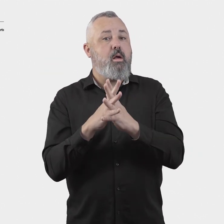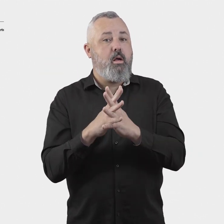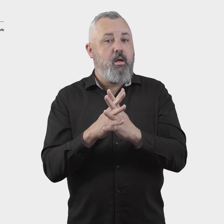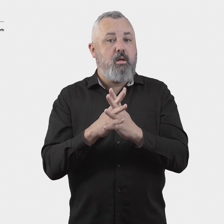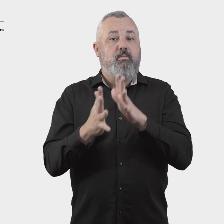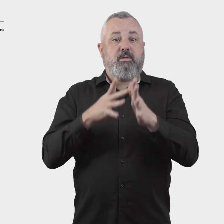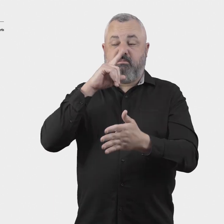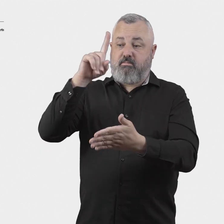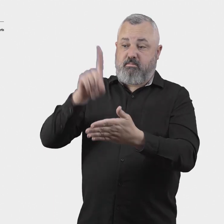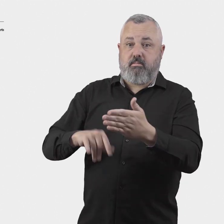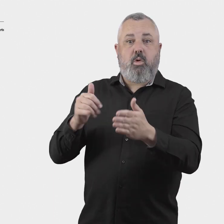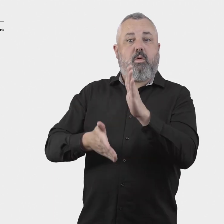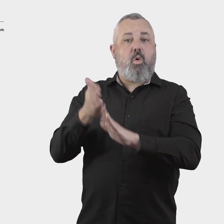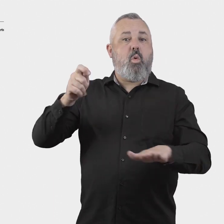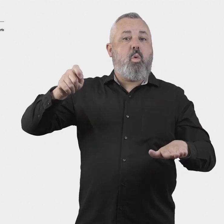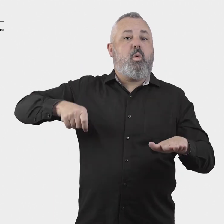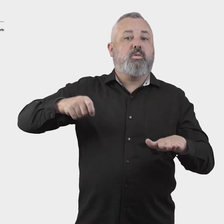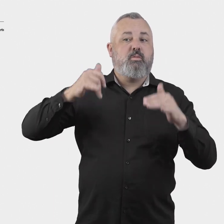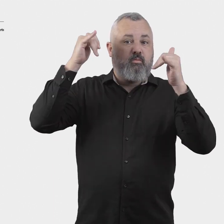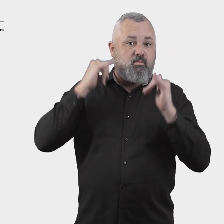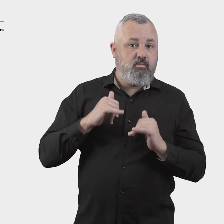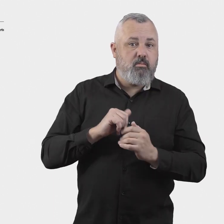options for the department to issue infringement notices or take court action.